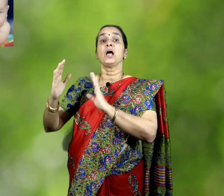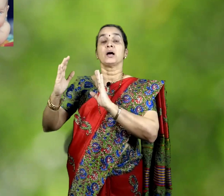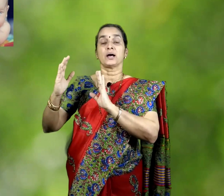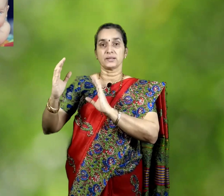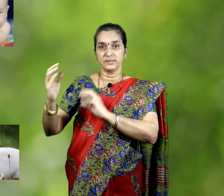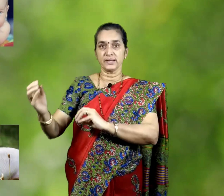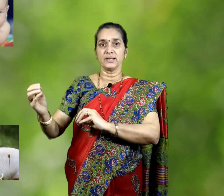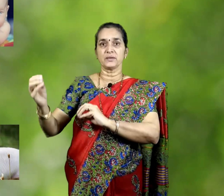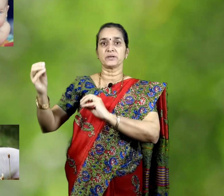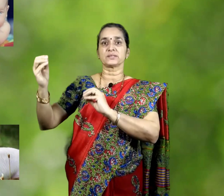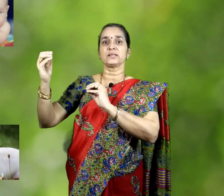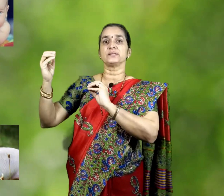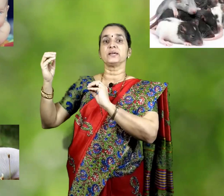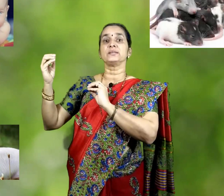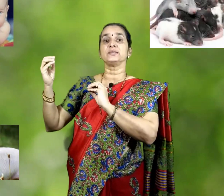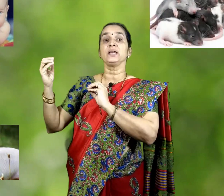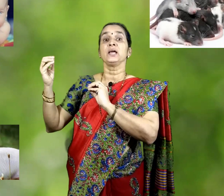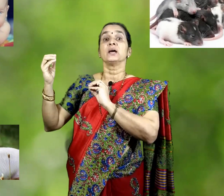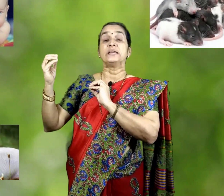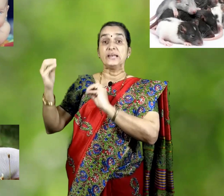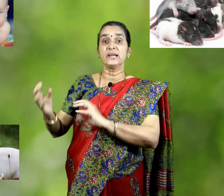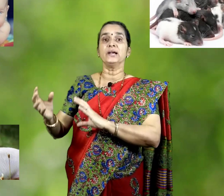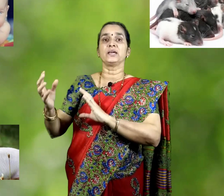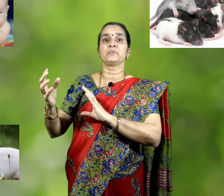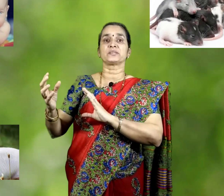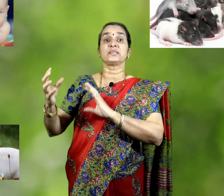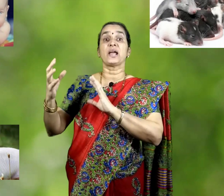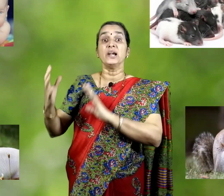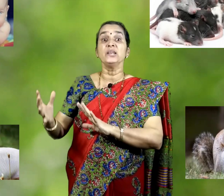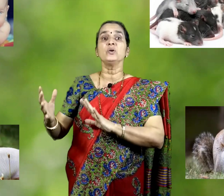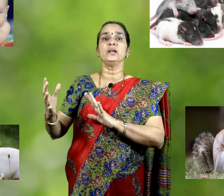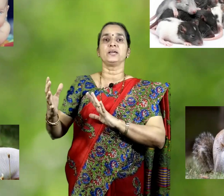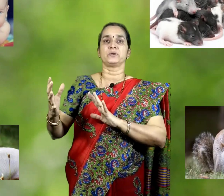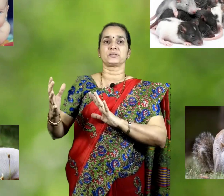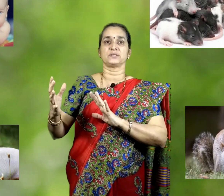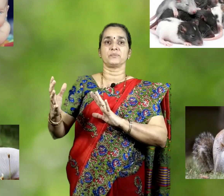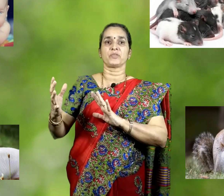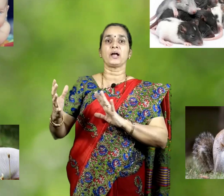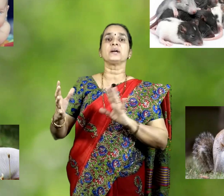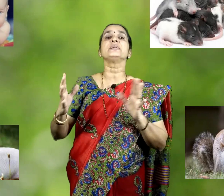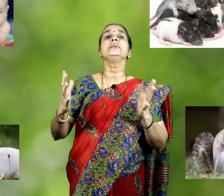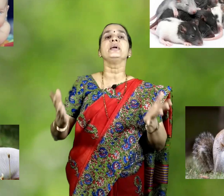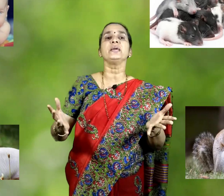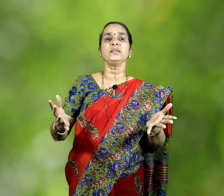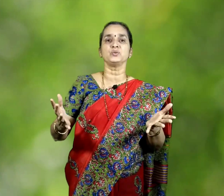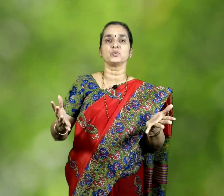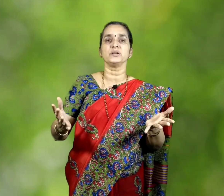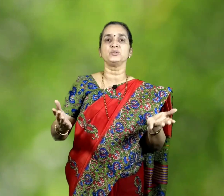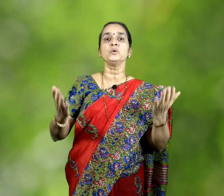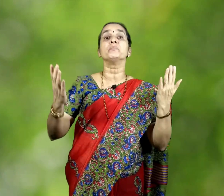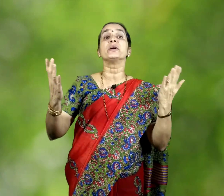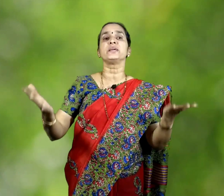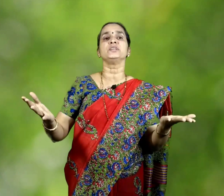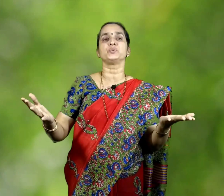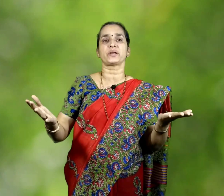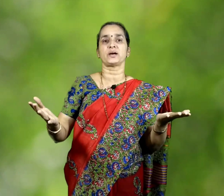to pigs to rats and squirrels Then what is this strange disease?